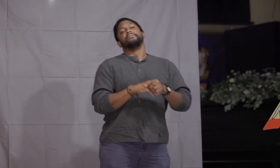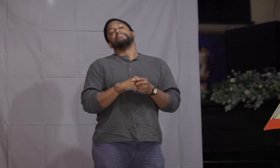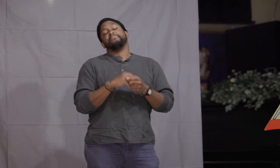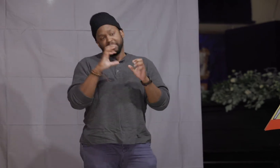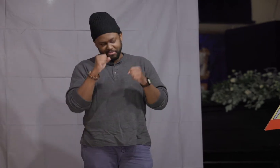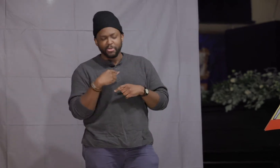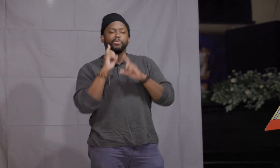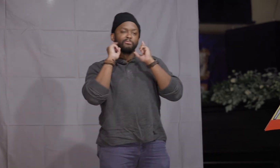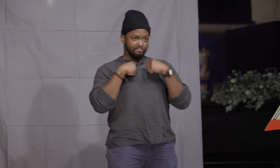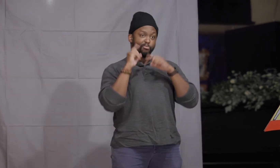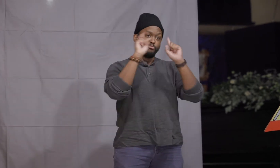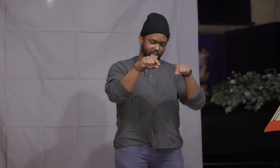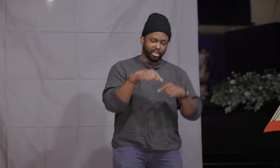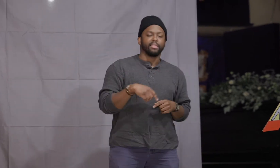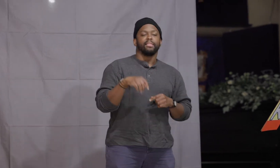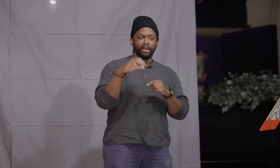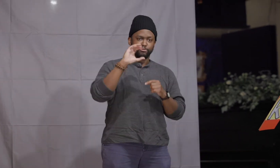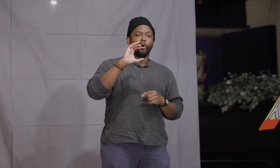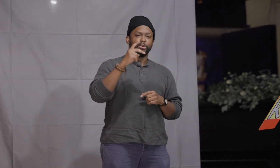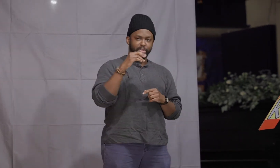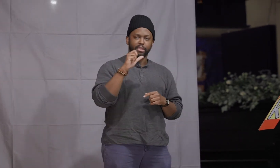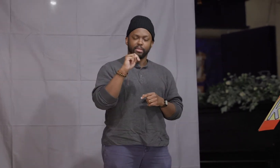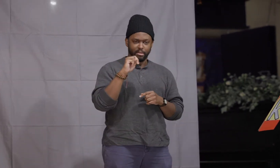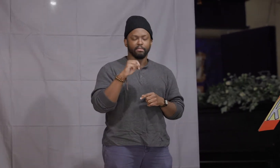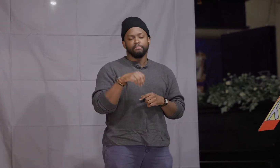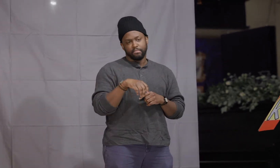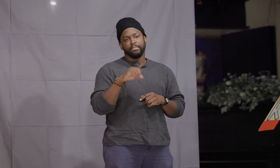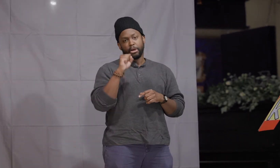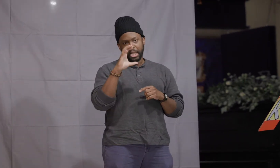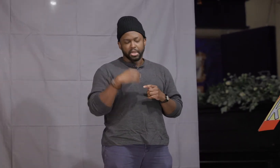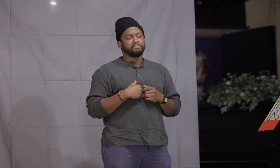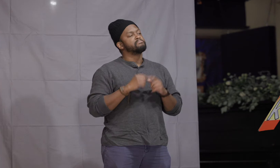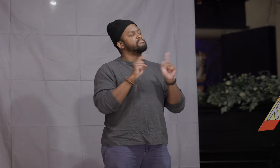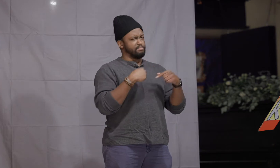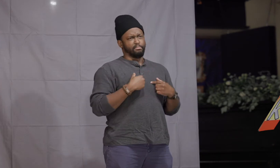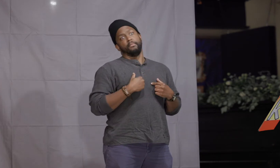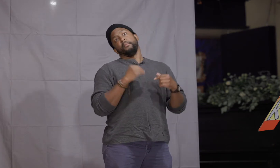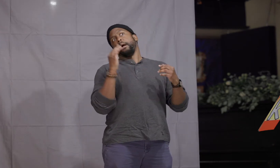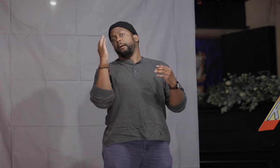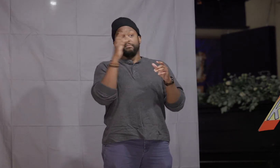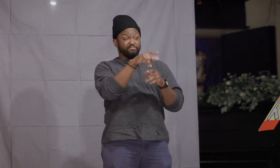Anyways, I flew into Charleston, which has an international airport,